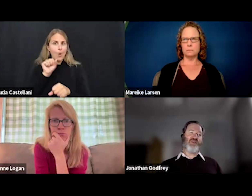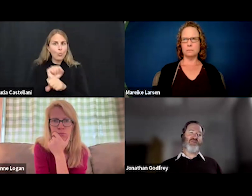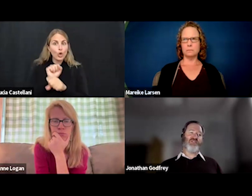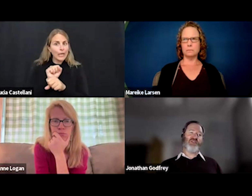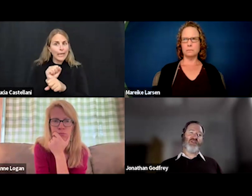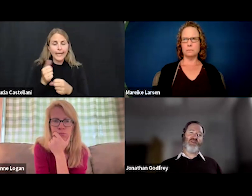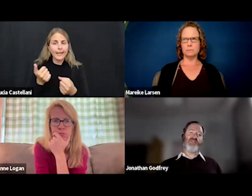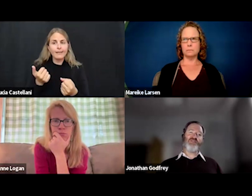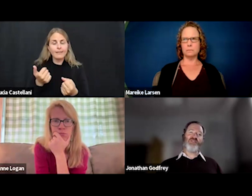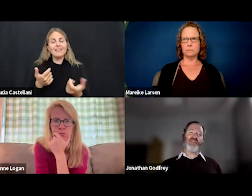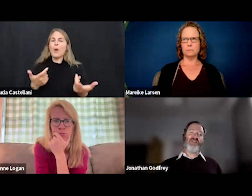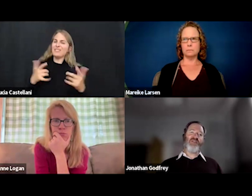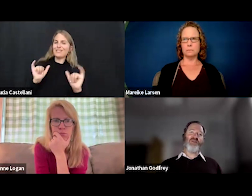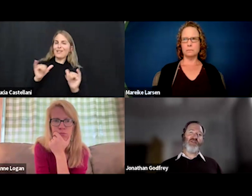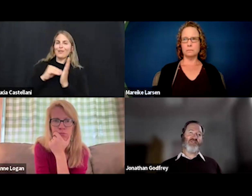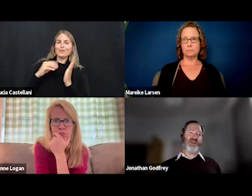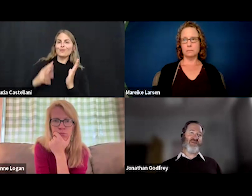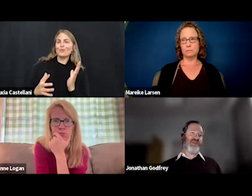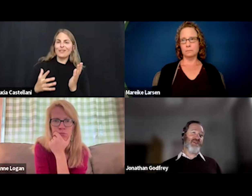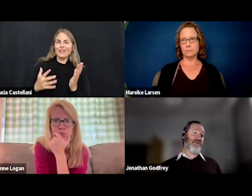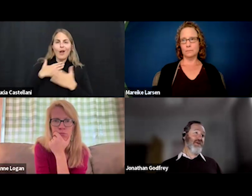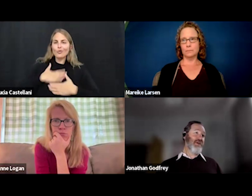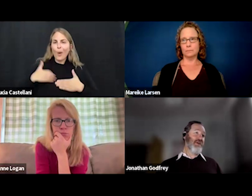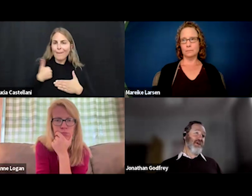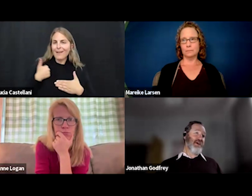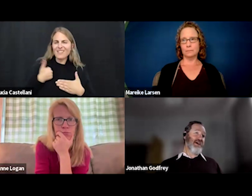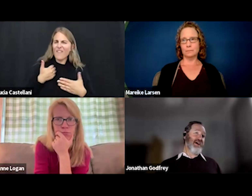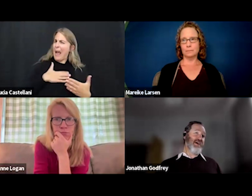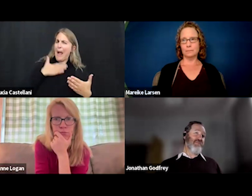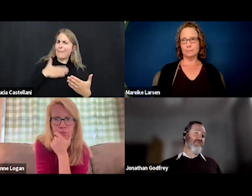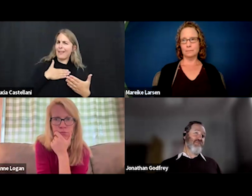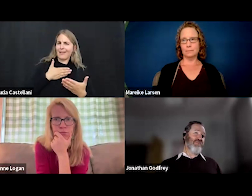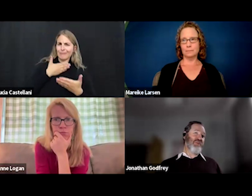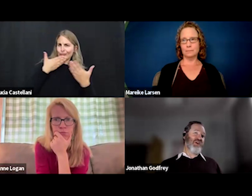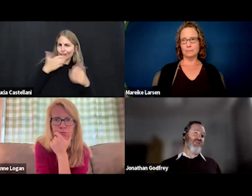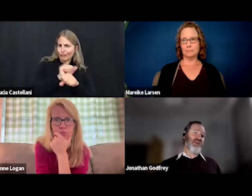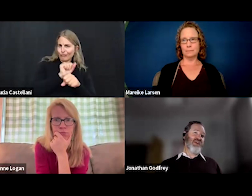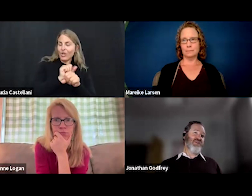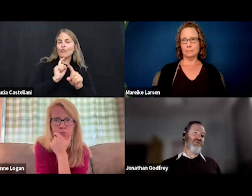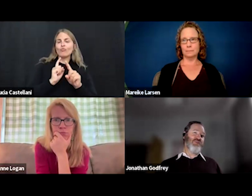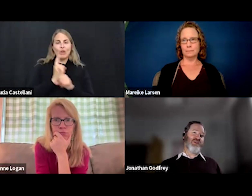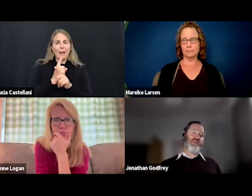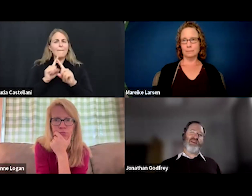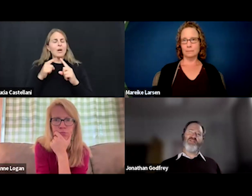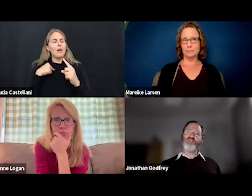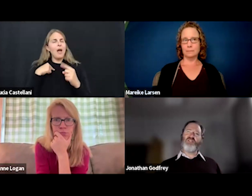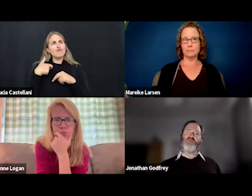I was still a student having a really good time. Thank you. But I really thought that being a student